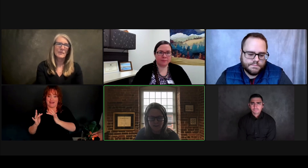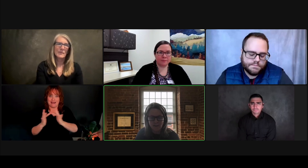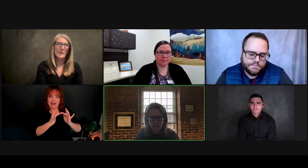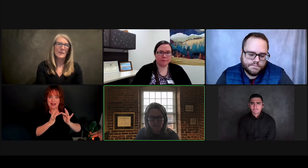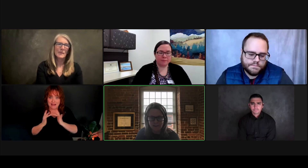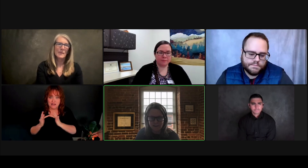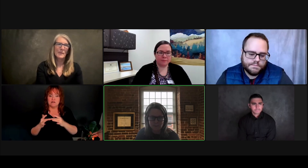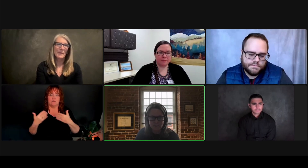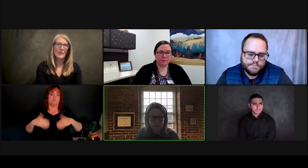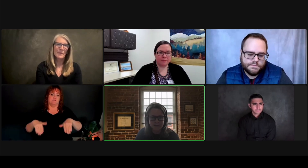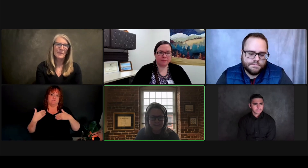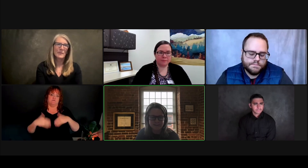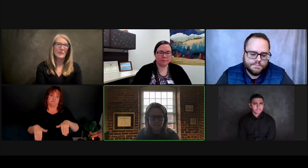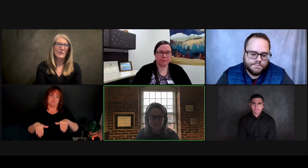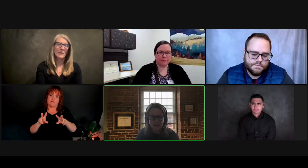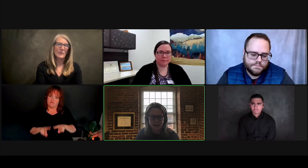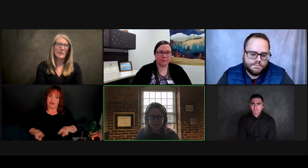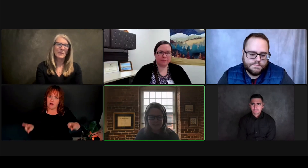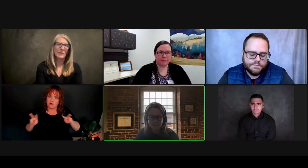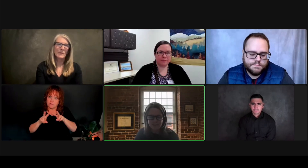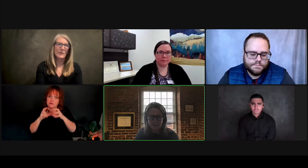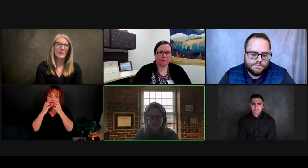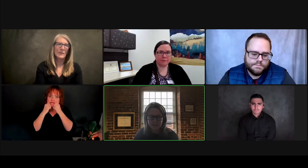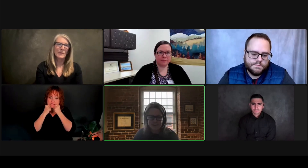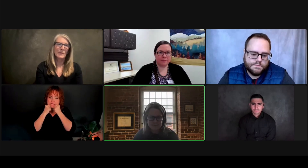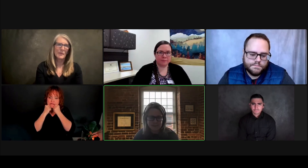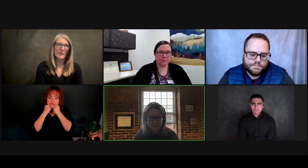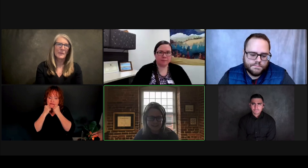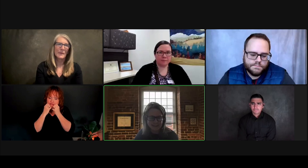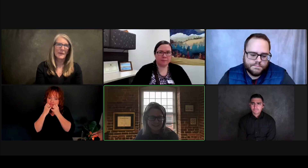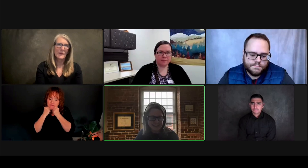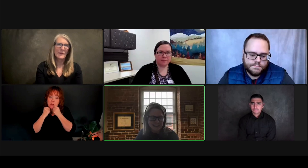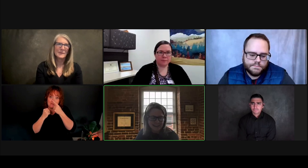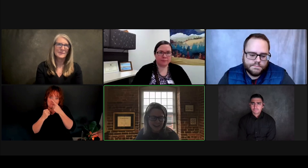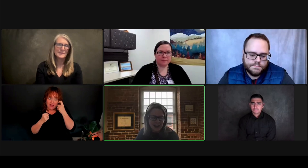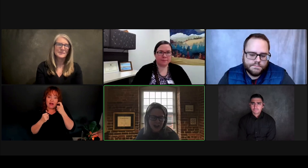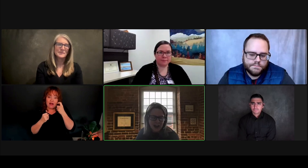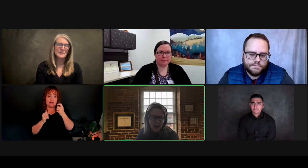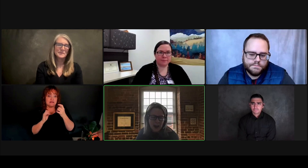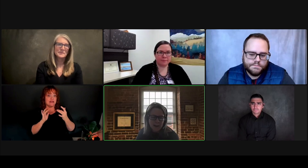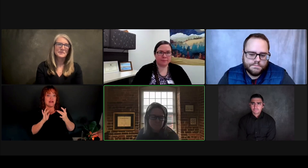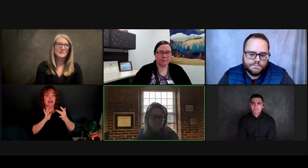are all valuable because someday, they're going to be needed.